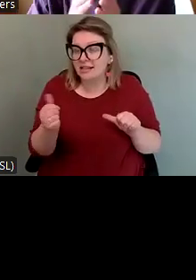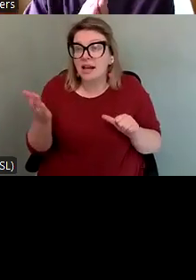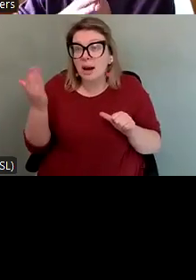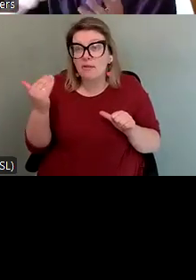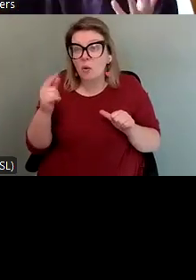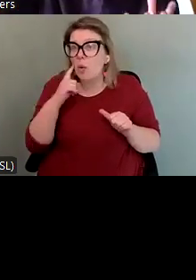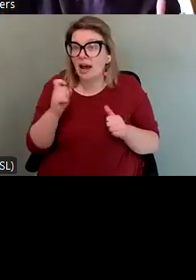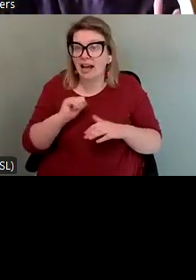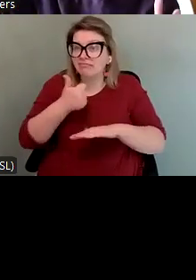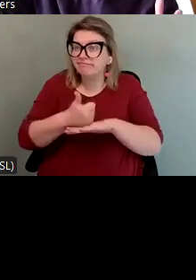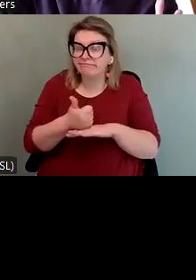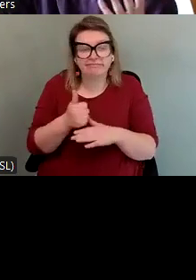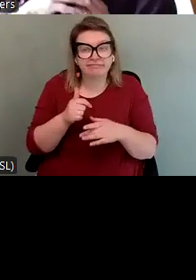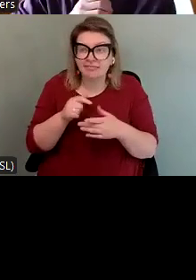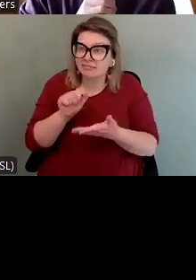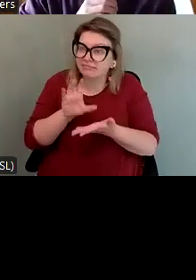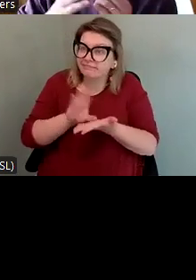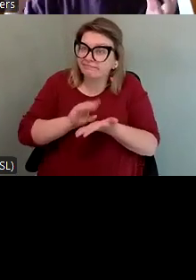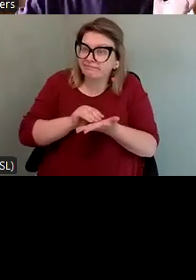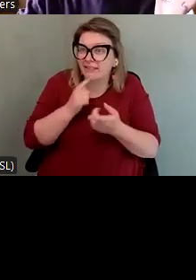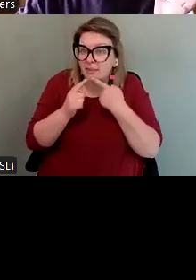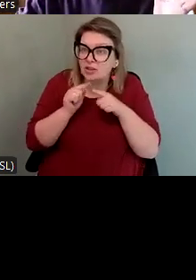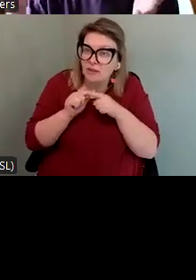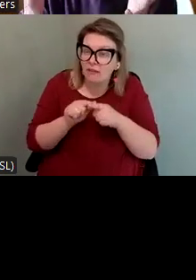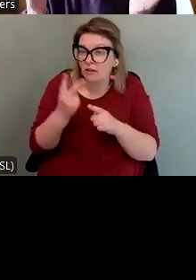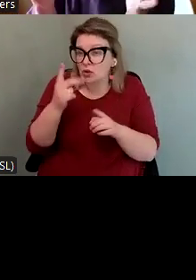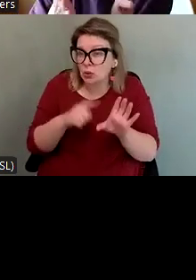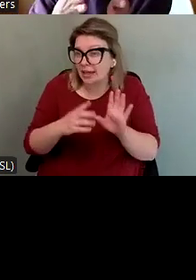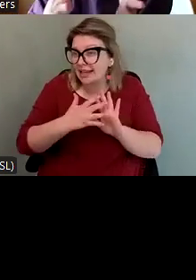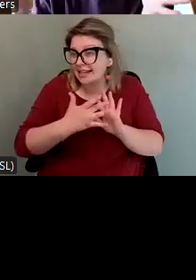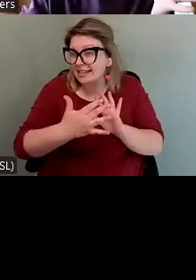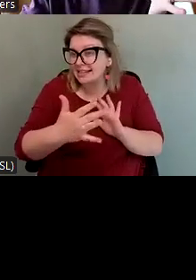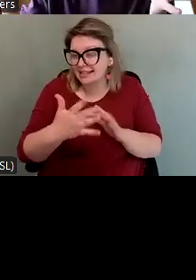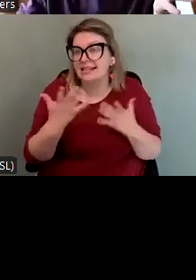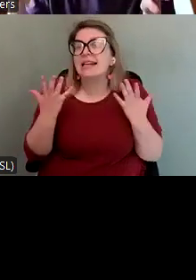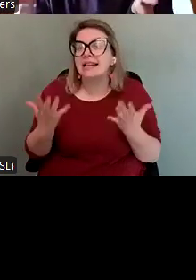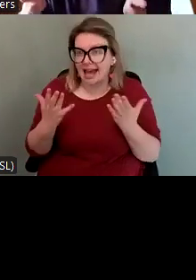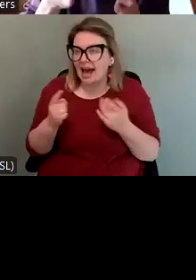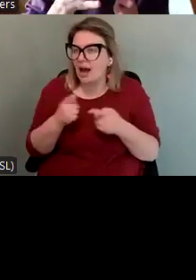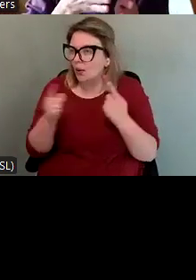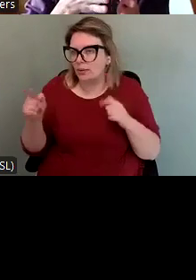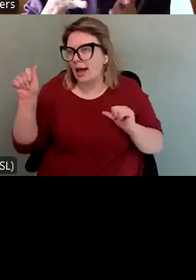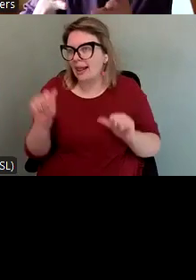and it could last for two years, whereas now platforms are restricting that cookie into a ever smaller window.